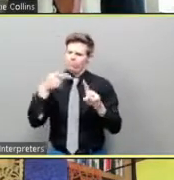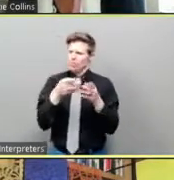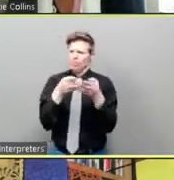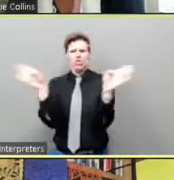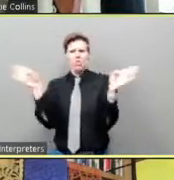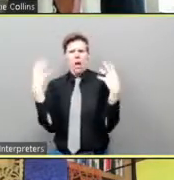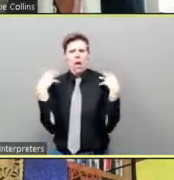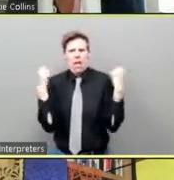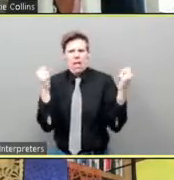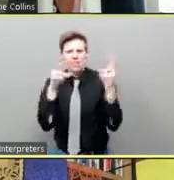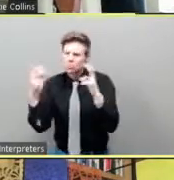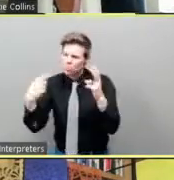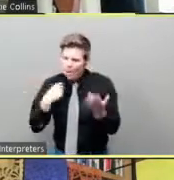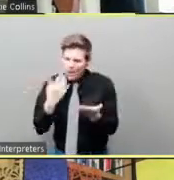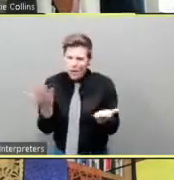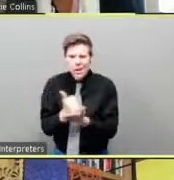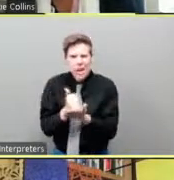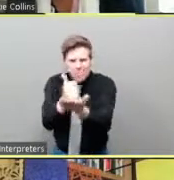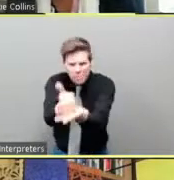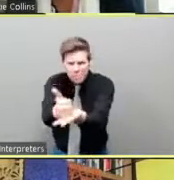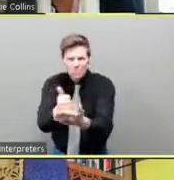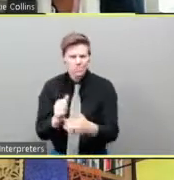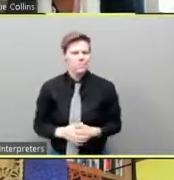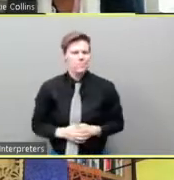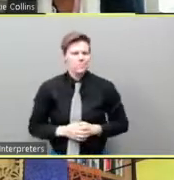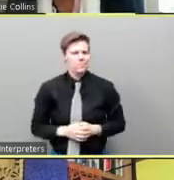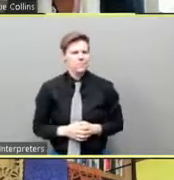Next slide and one of the things I want to highlight would be our trusted